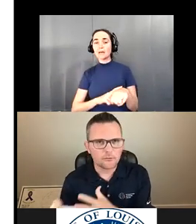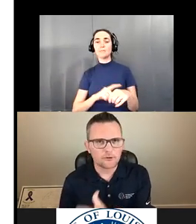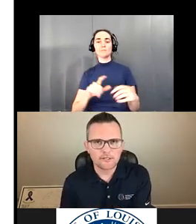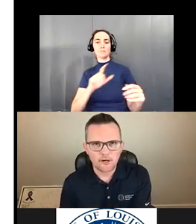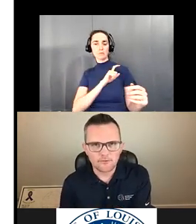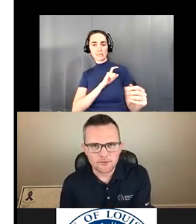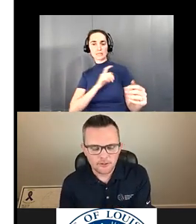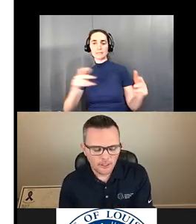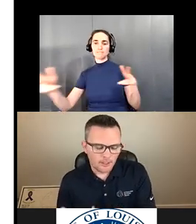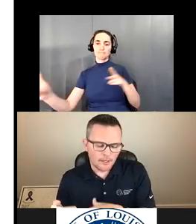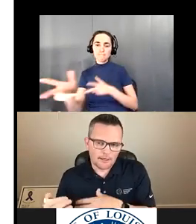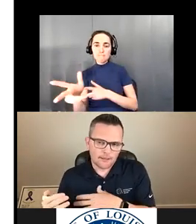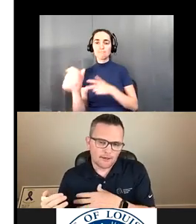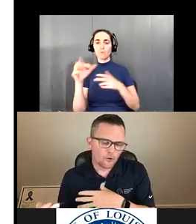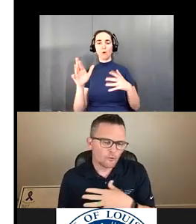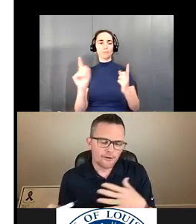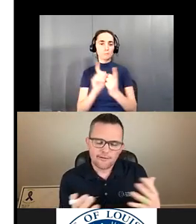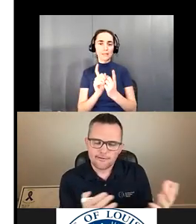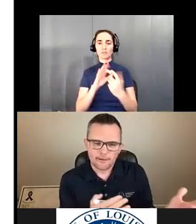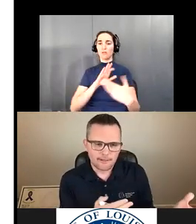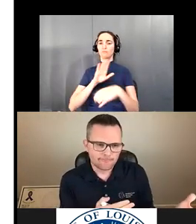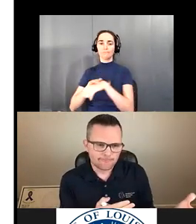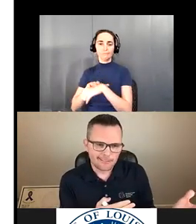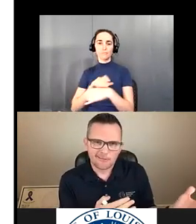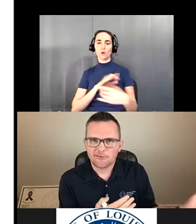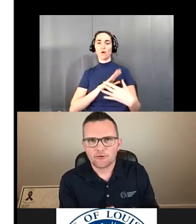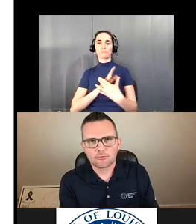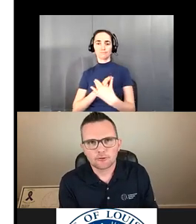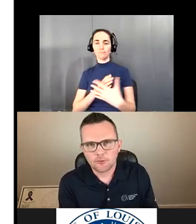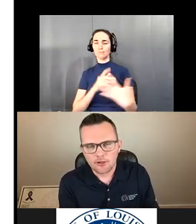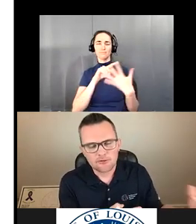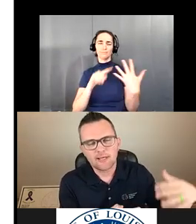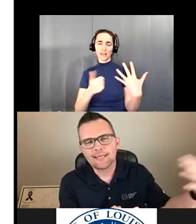police officer or with. 15:38:49 It can be first responders of any